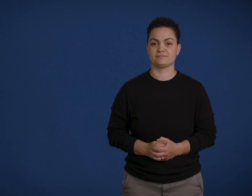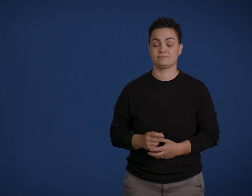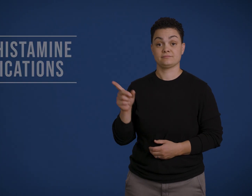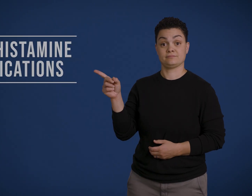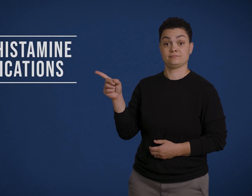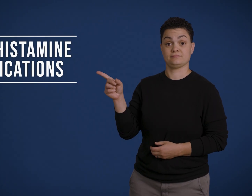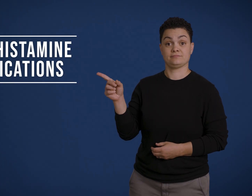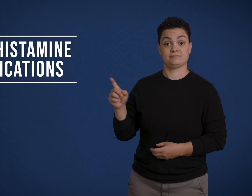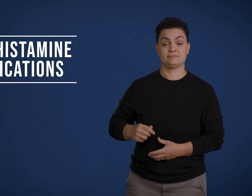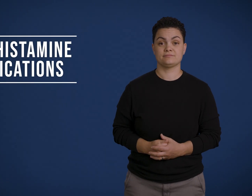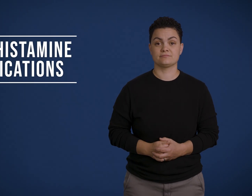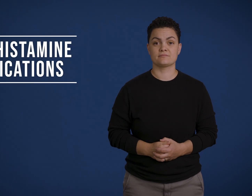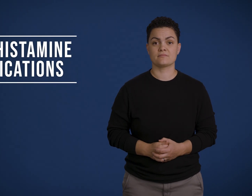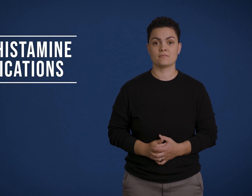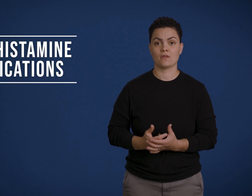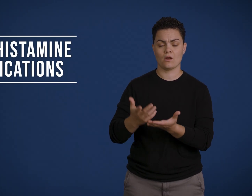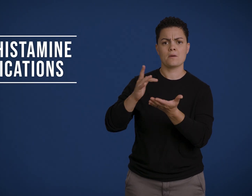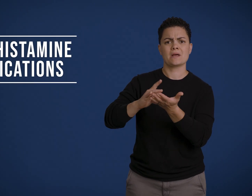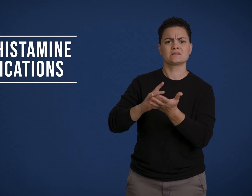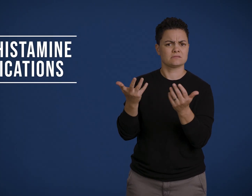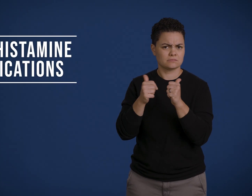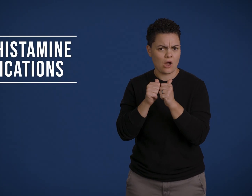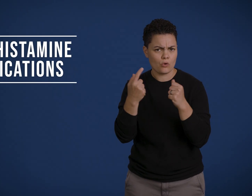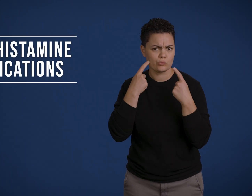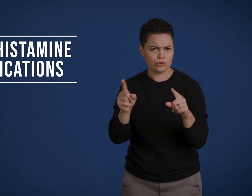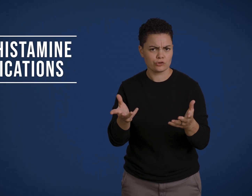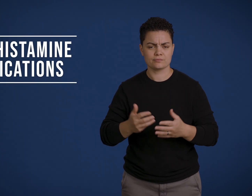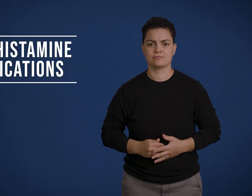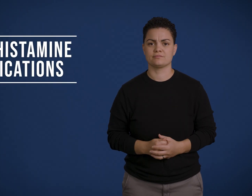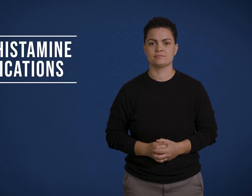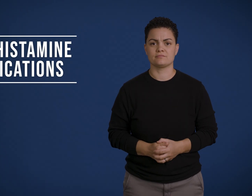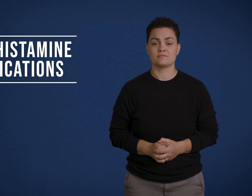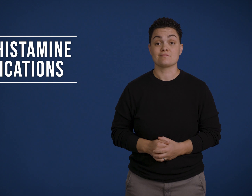The next type of medications I will be discussing are Antihistamine medications: